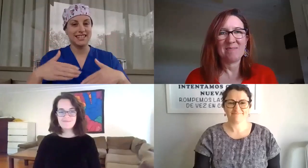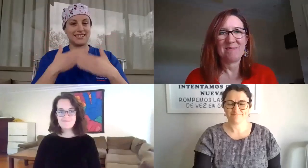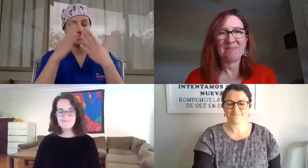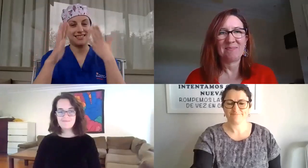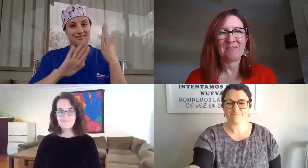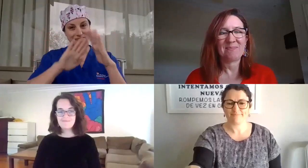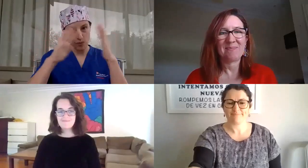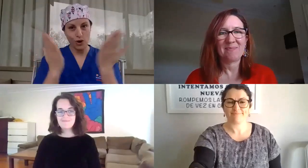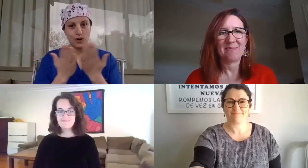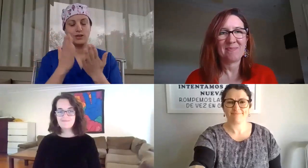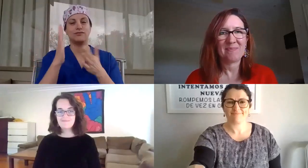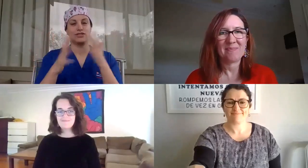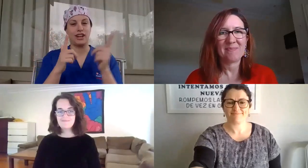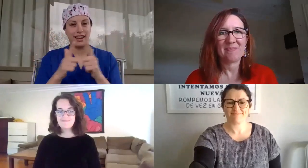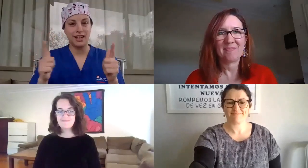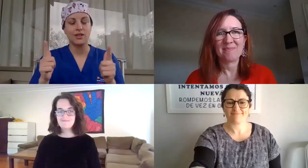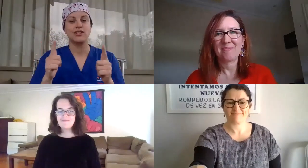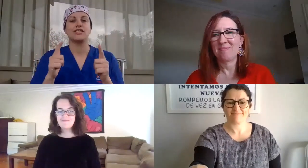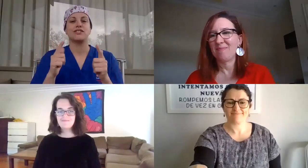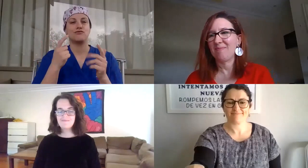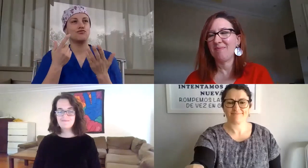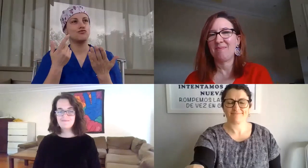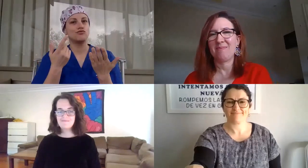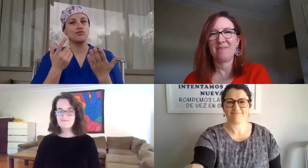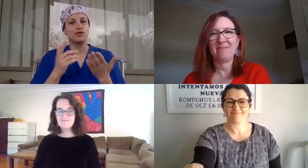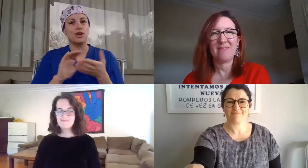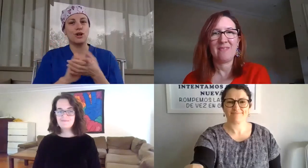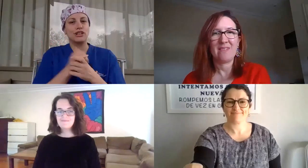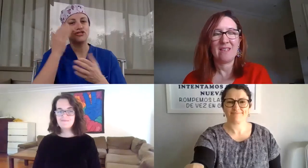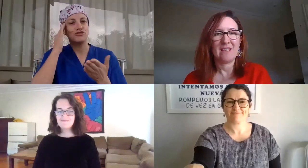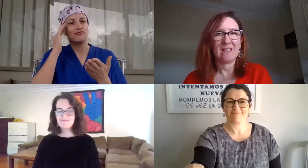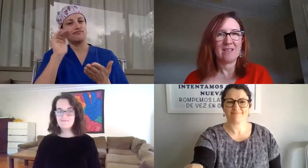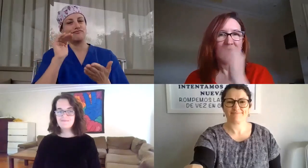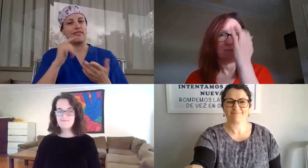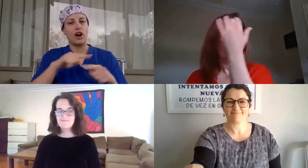That's right, It's a special celebration all over the world